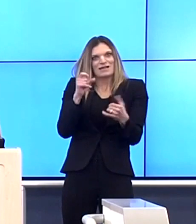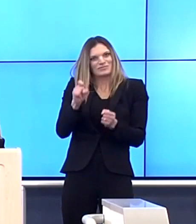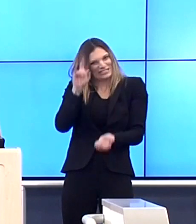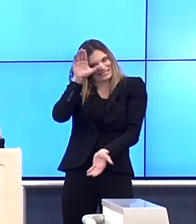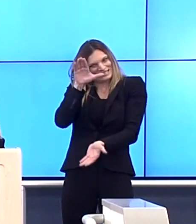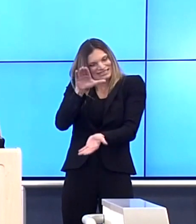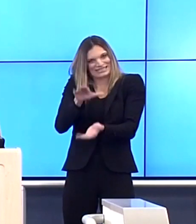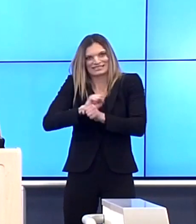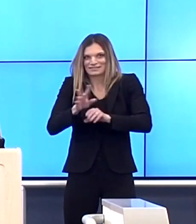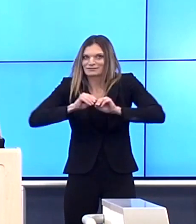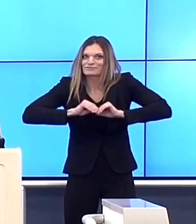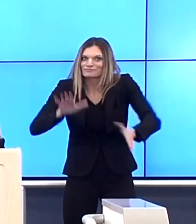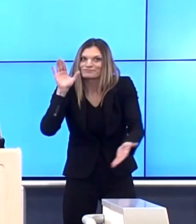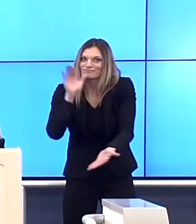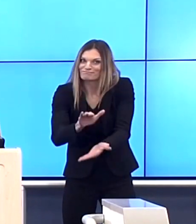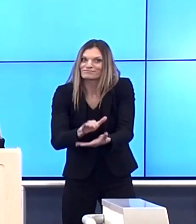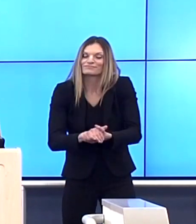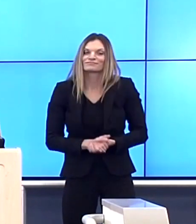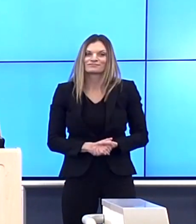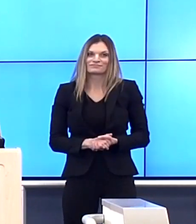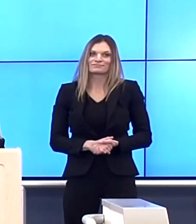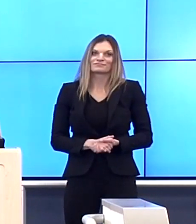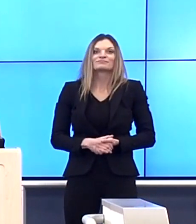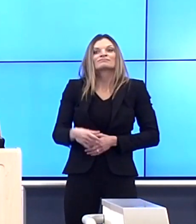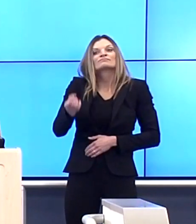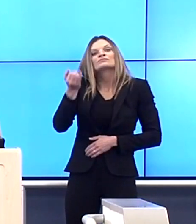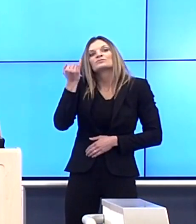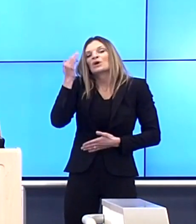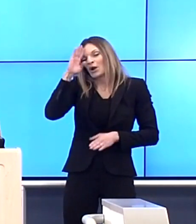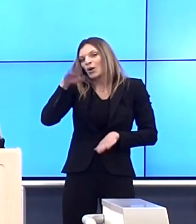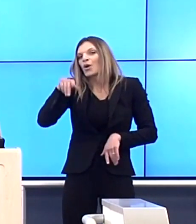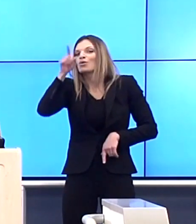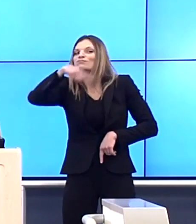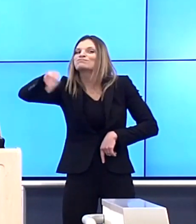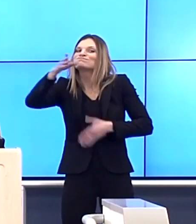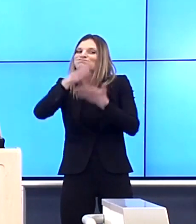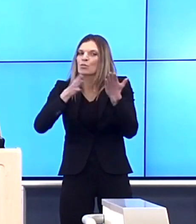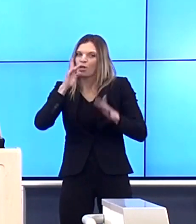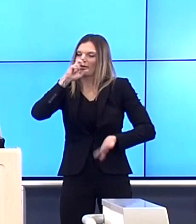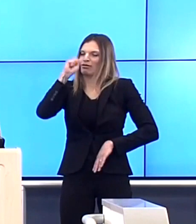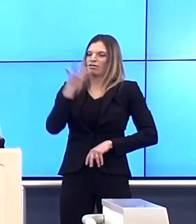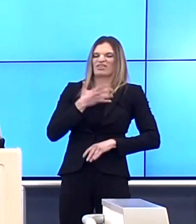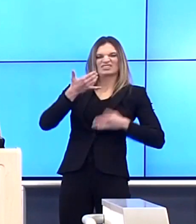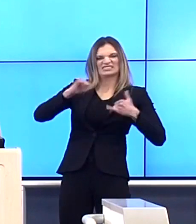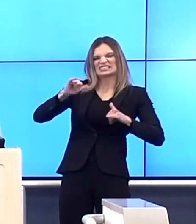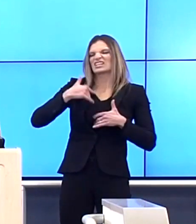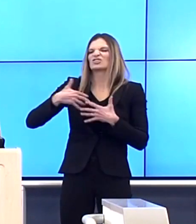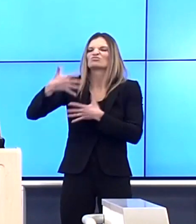BUT WE KNOW THAT SOME PEOPLE WILL GATHER ANYWAY. WILL GATHER ANYWAY. AND ODDS ARE THAT SOME OF THESE AND ODDS ARE THAT SOME OF THESE GATHERINGS WILL SPREAD COVID AND